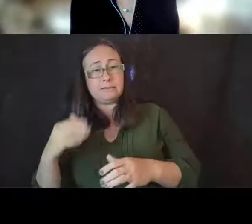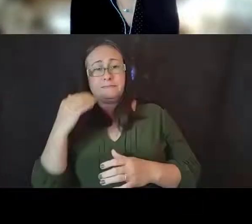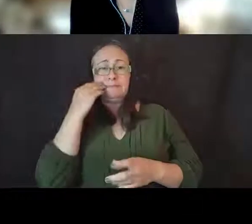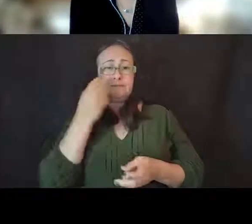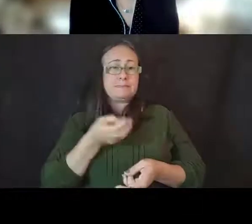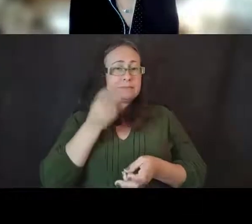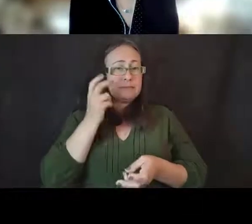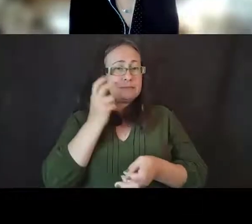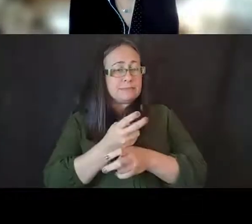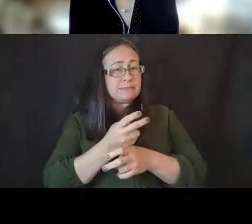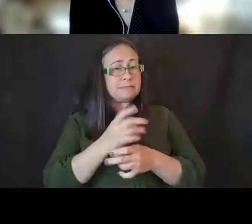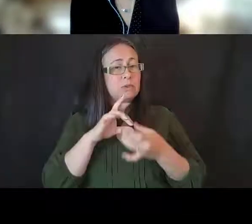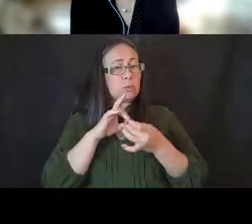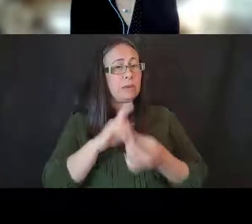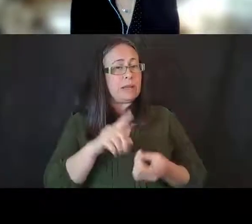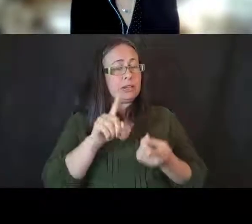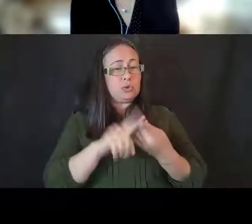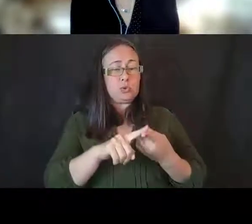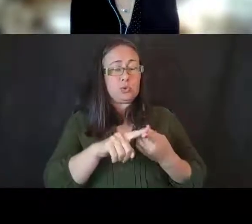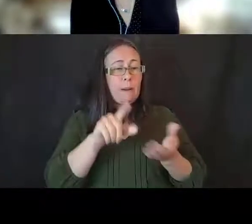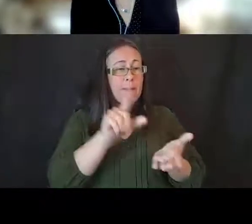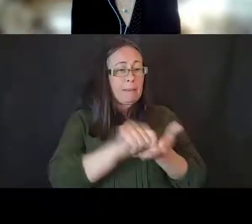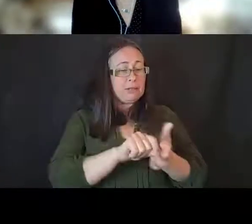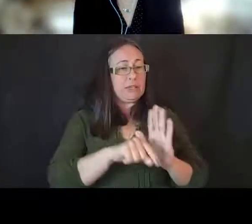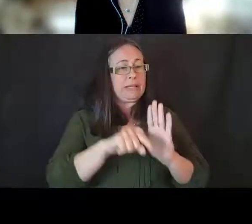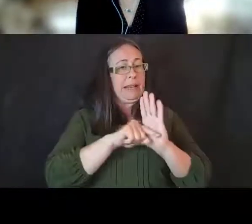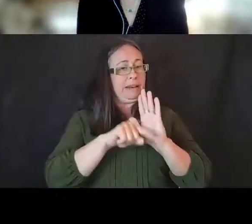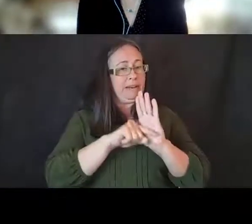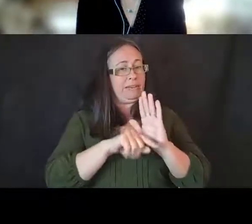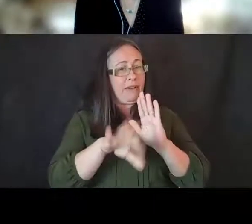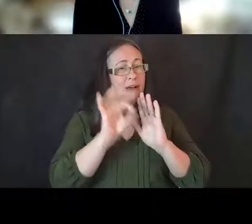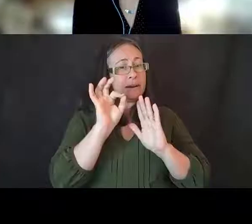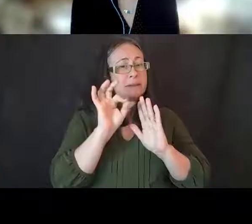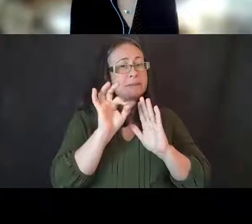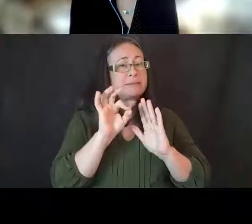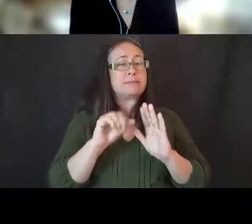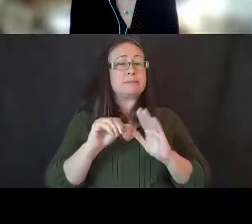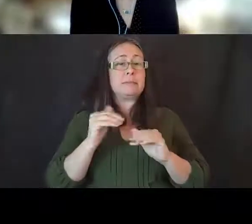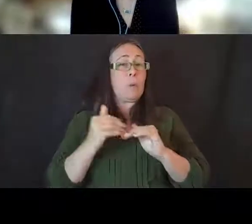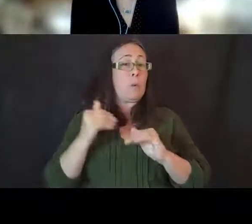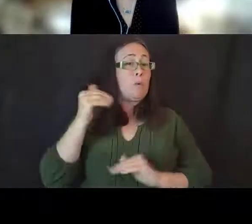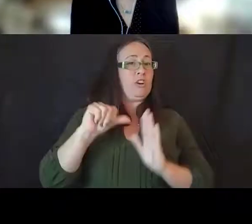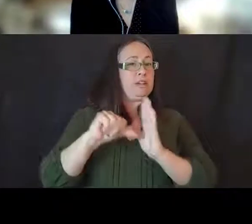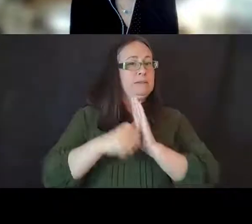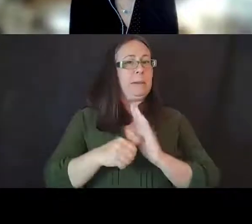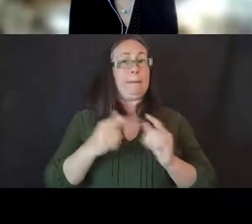in publishing negative findings. There's also an overemphasis on the exciting big picture findings